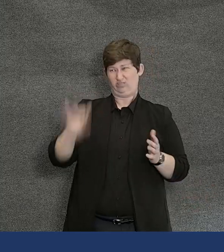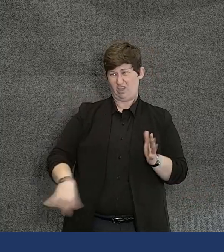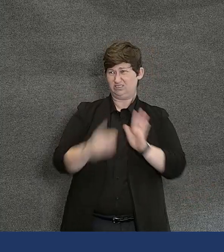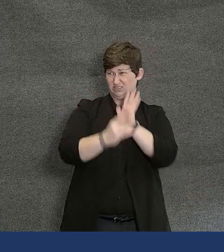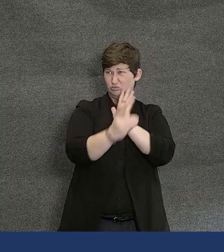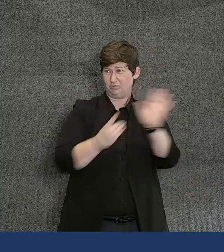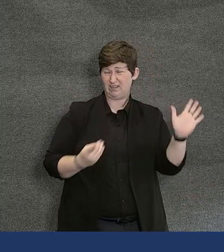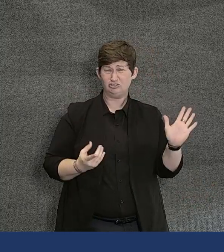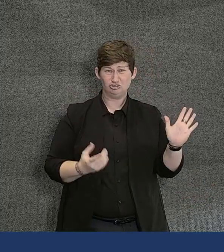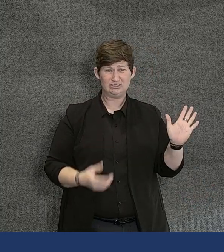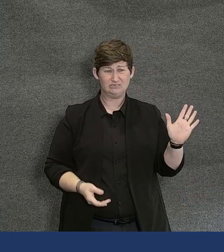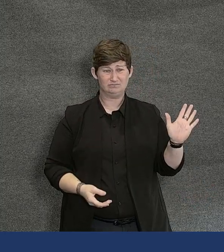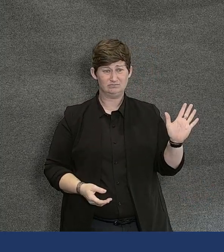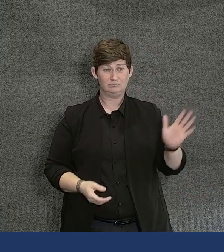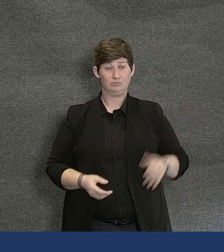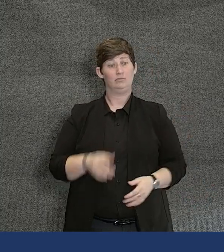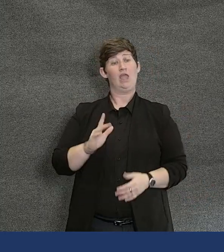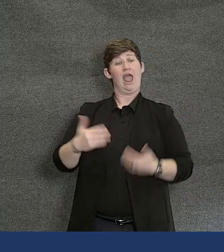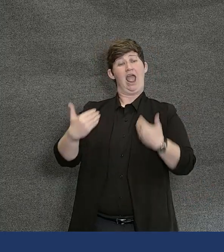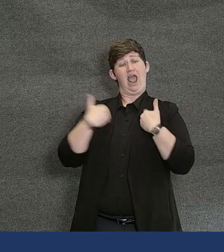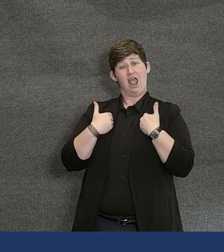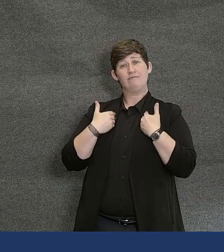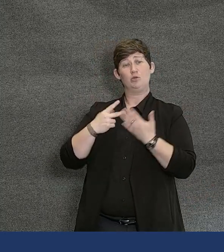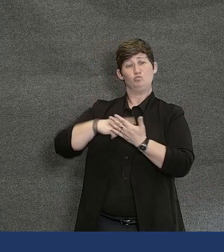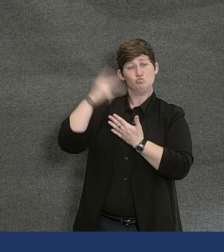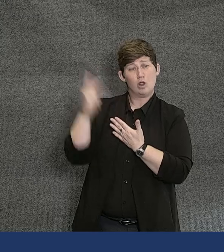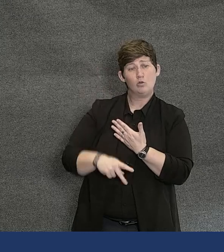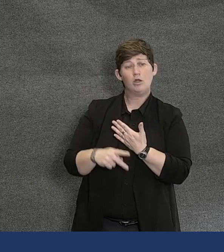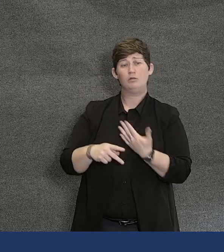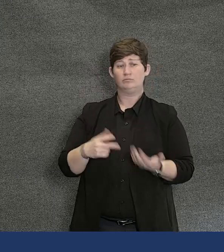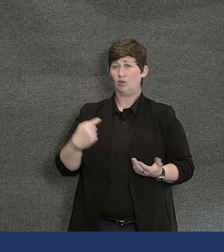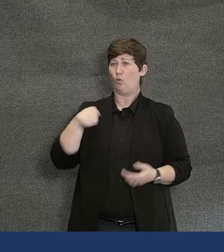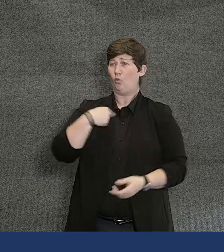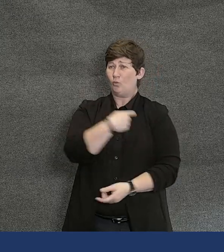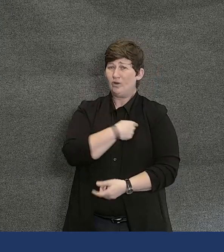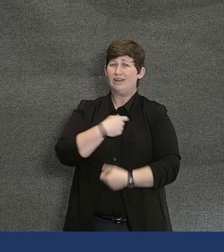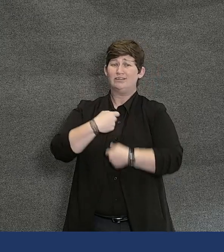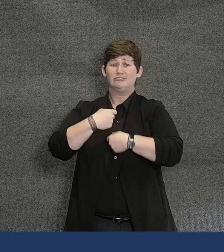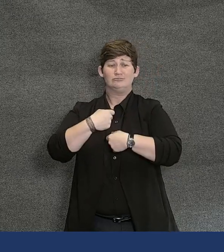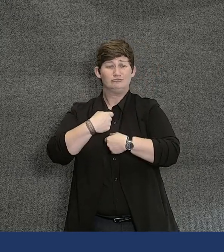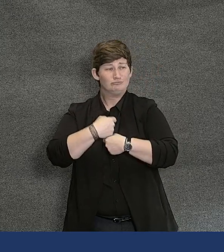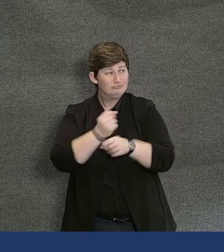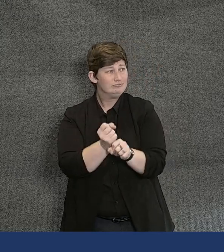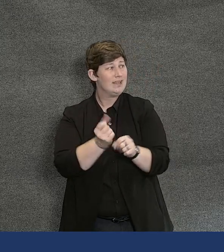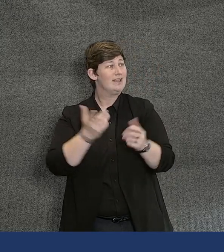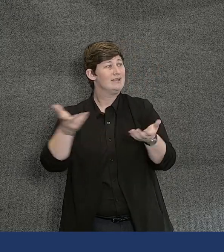going to create a welcoming, inclusive workplace in which no one will be discriminated, but everybody